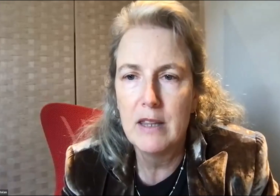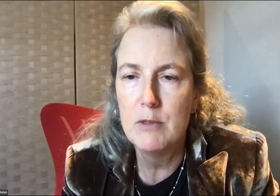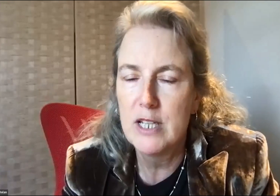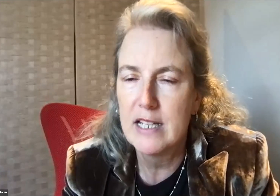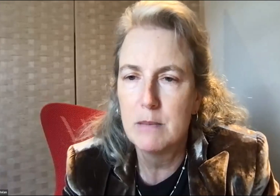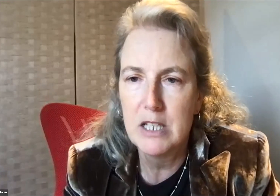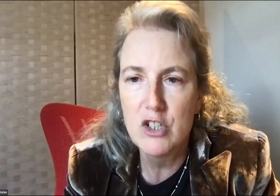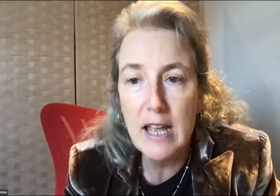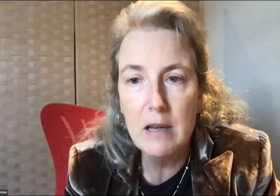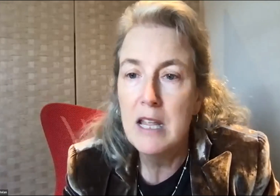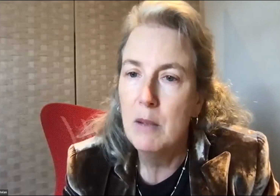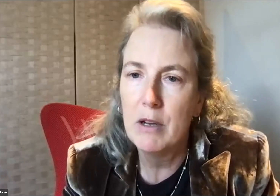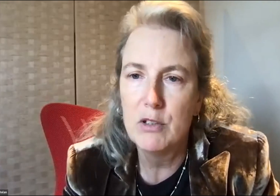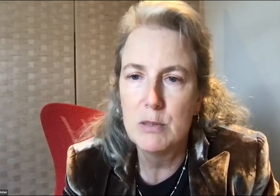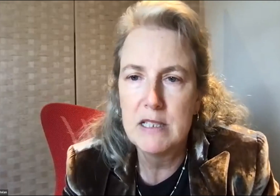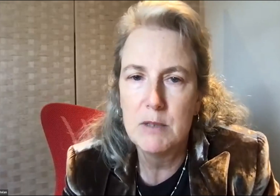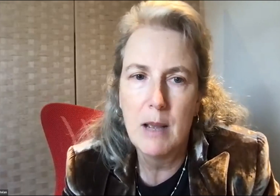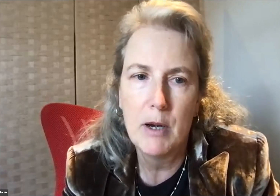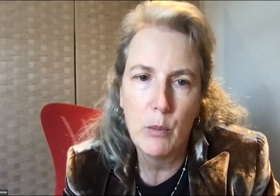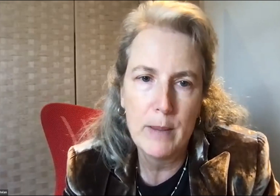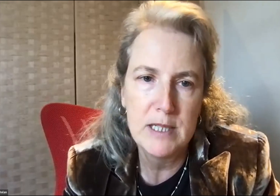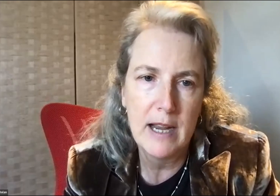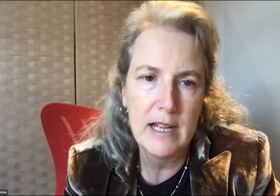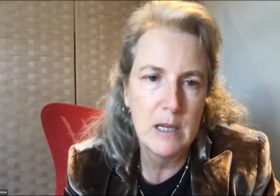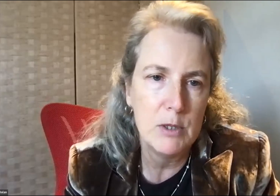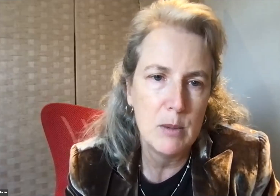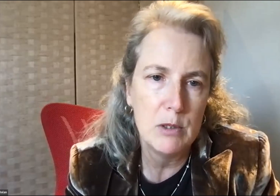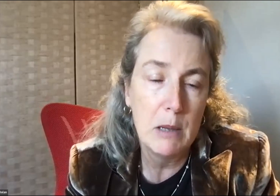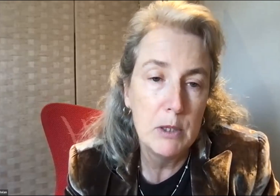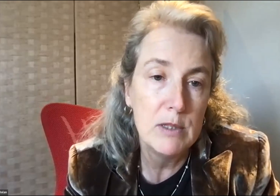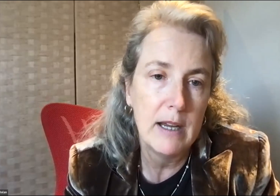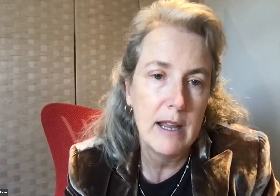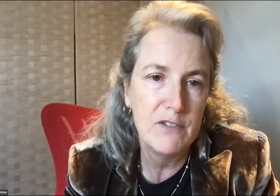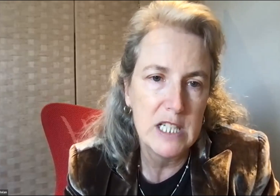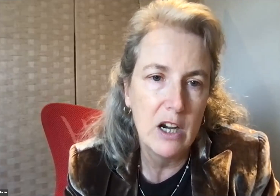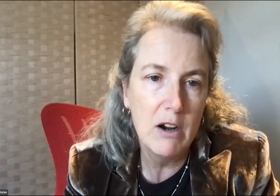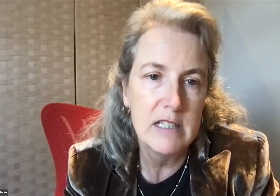She has them in the chat, but also spend some time on our website at Www.